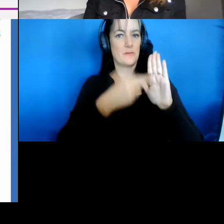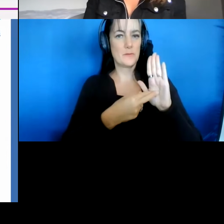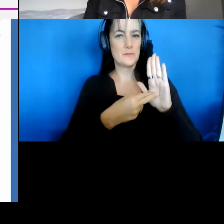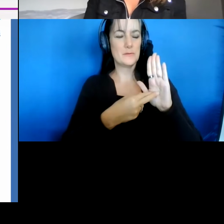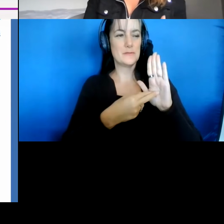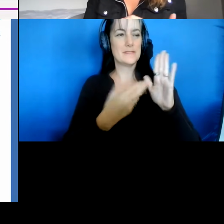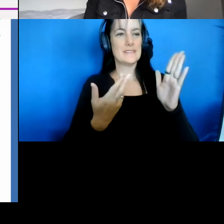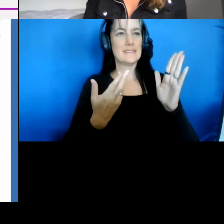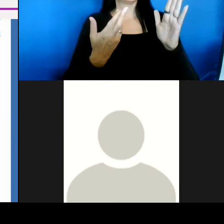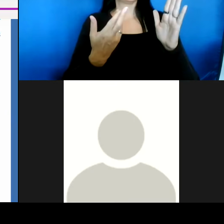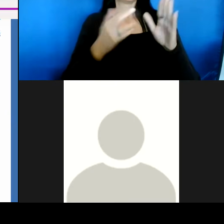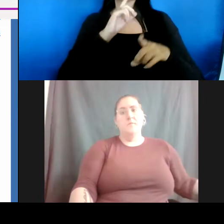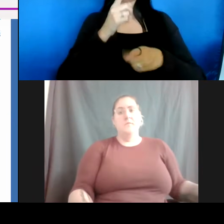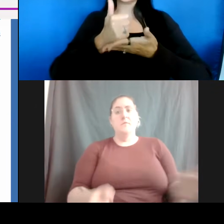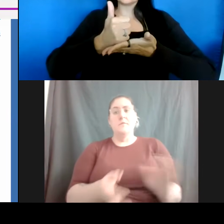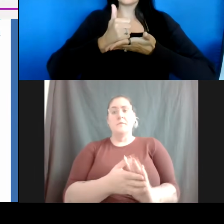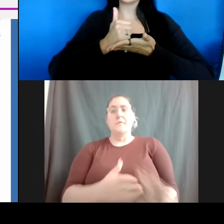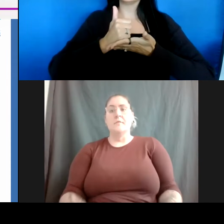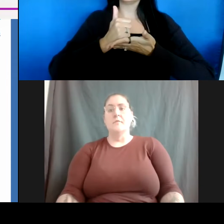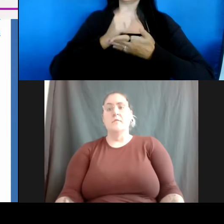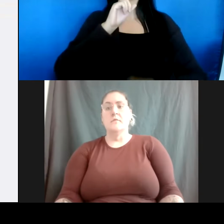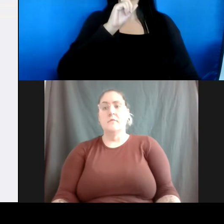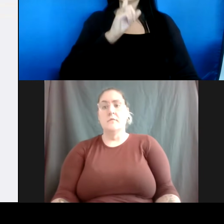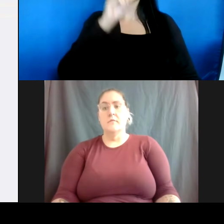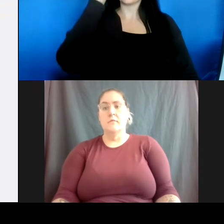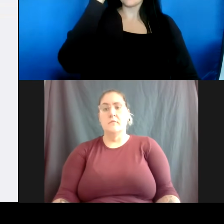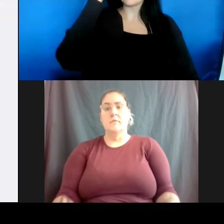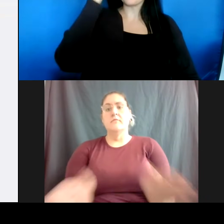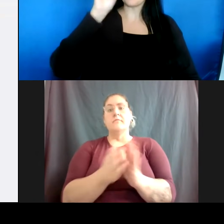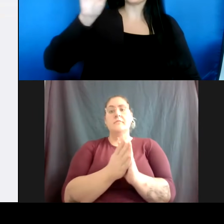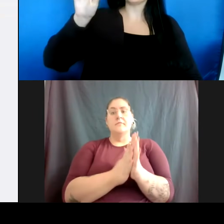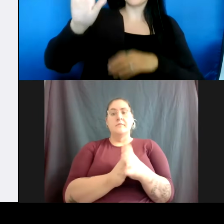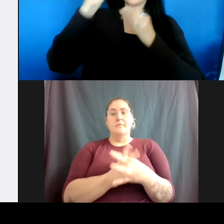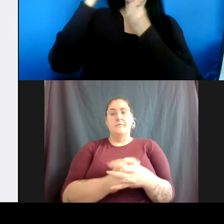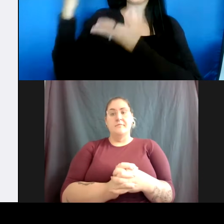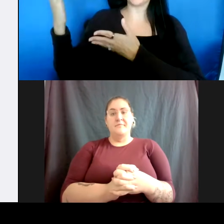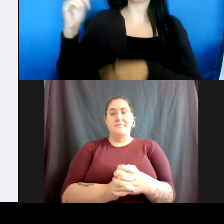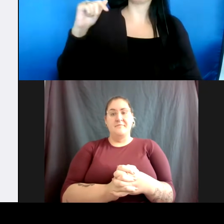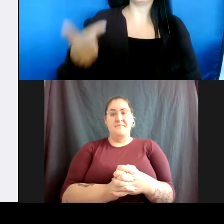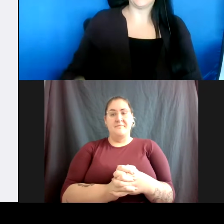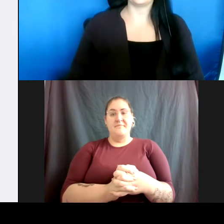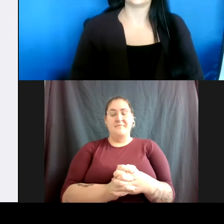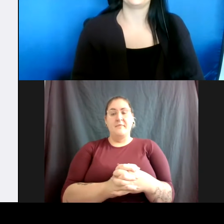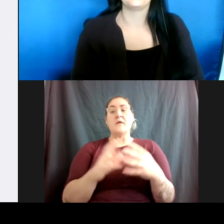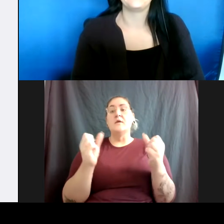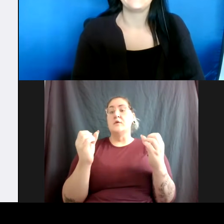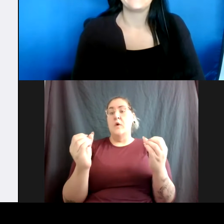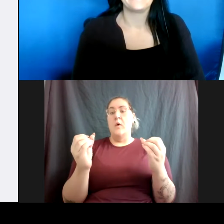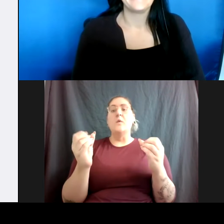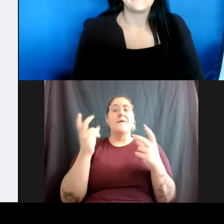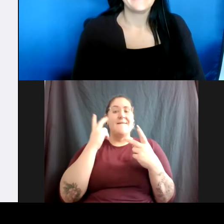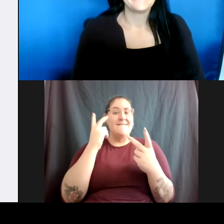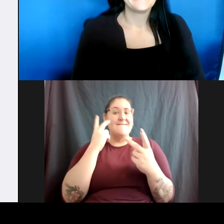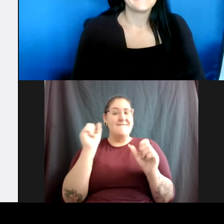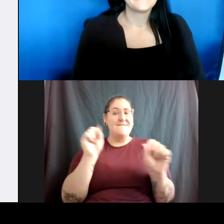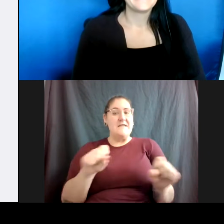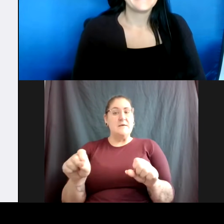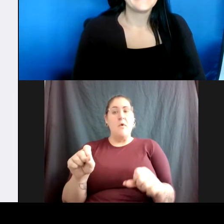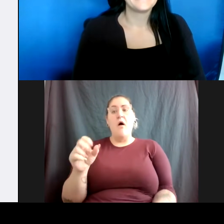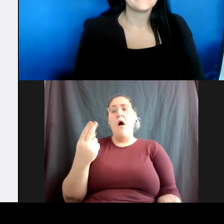and how they experience your content. So, visible hover states as a mouse user, or,